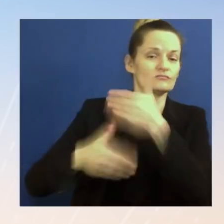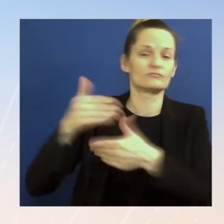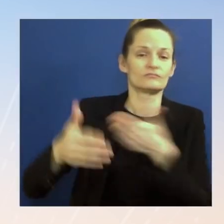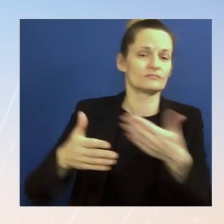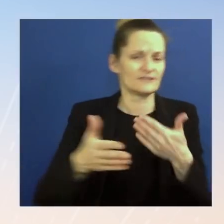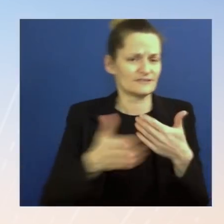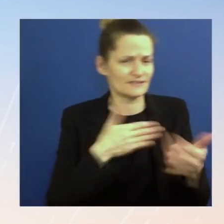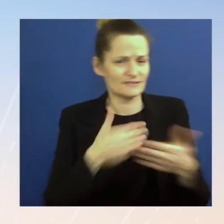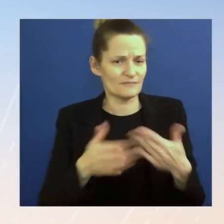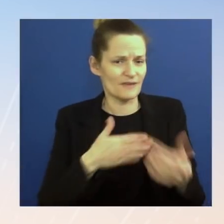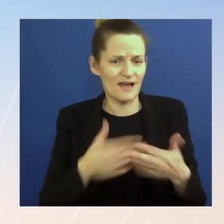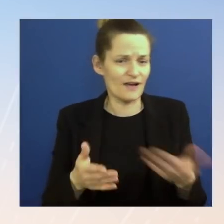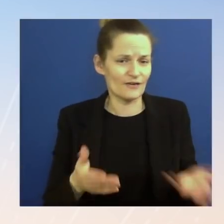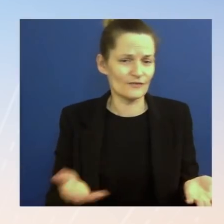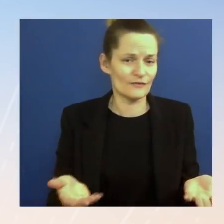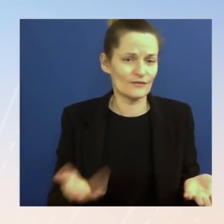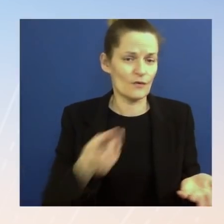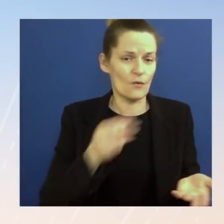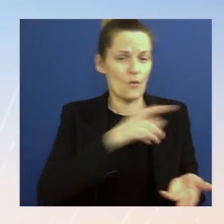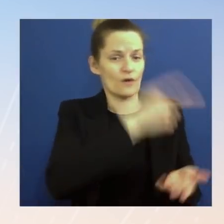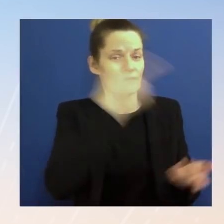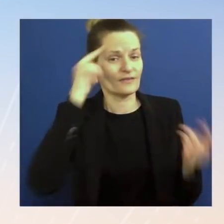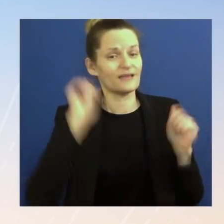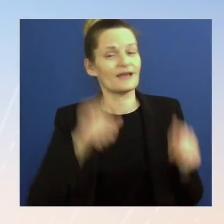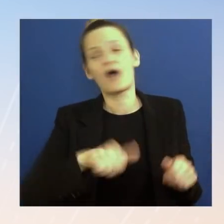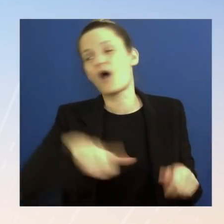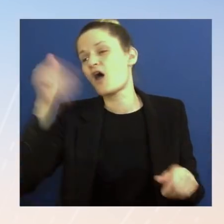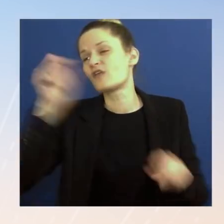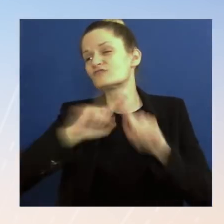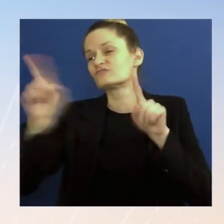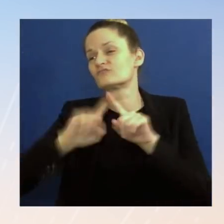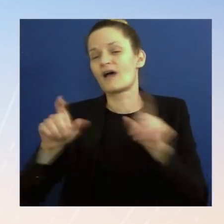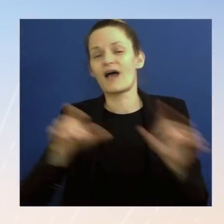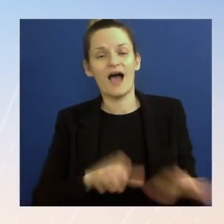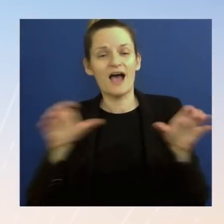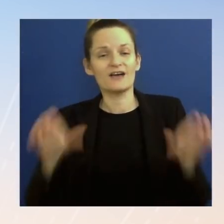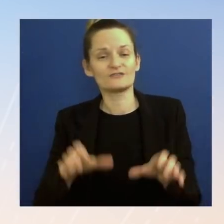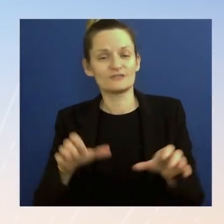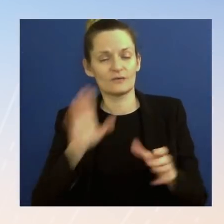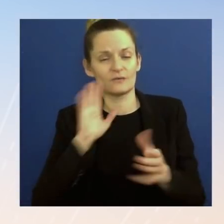Ms. Psaki: You know, James, I would say that when we put in place the threat of sanctions and the threat of consequences,